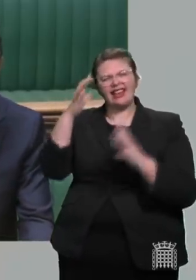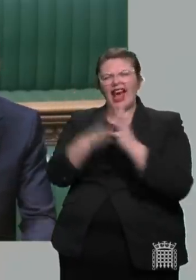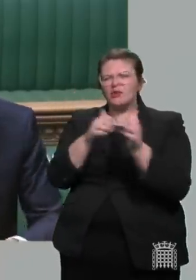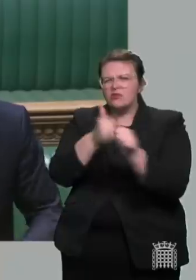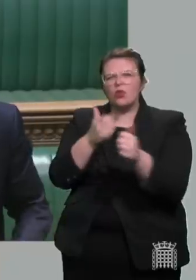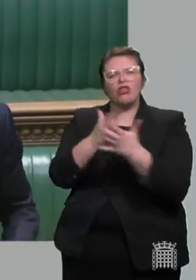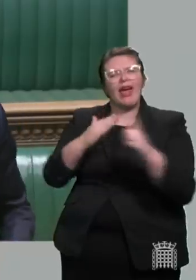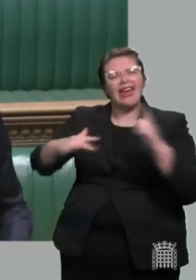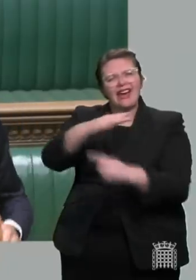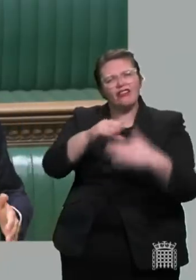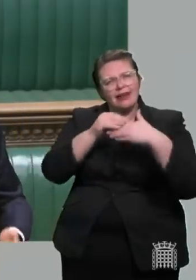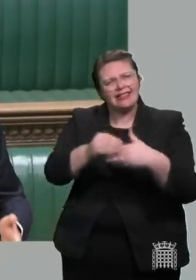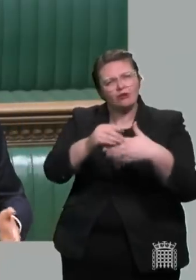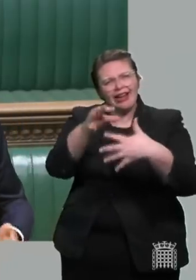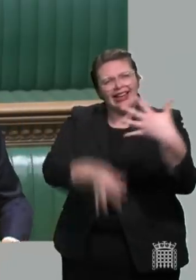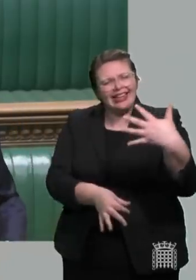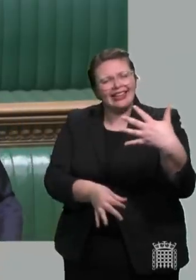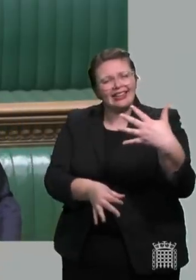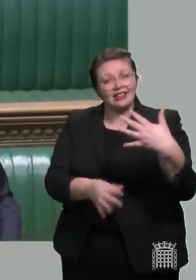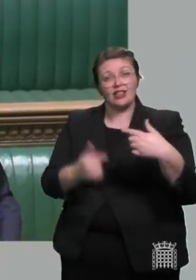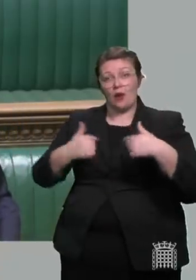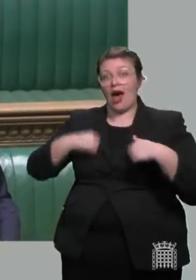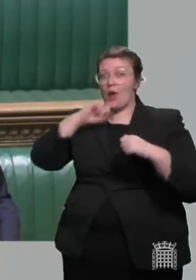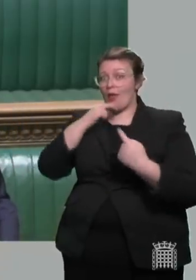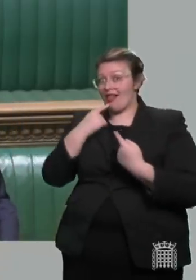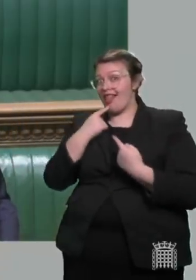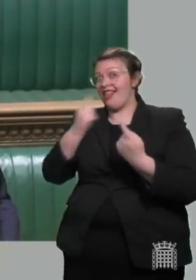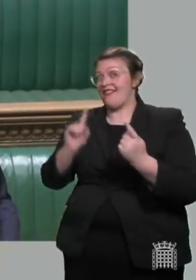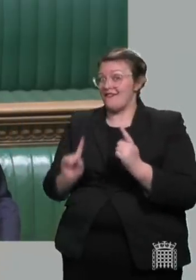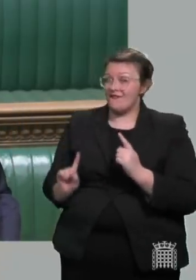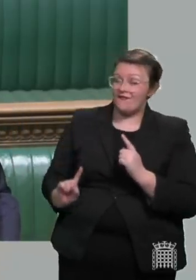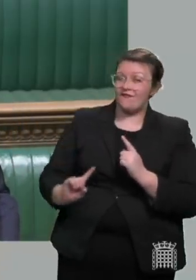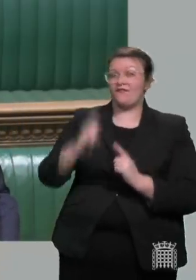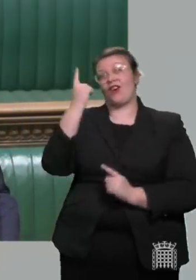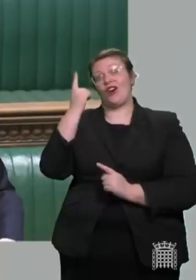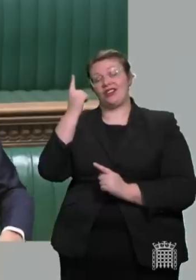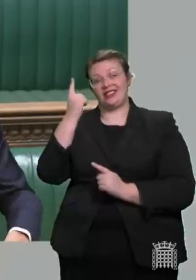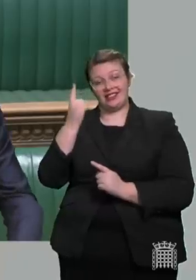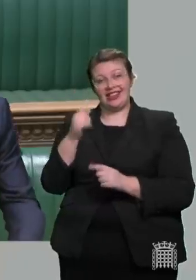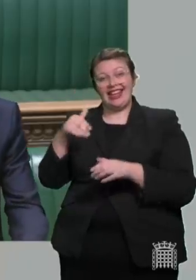so I can announce today the first ever UK infrastructure bank. Located in Leeds,